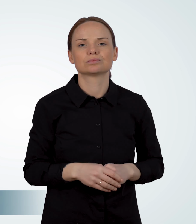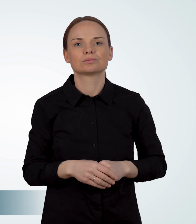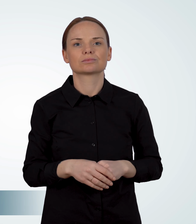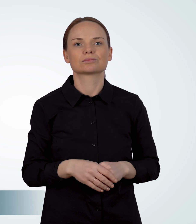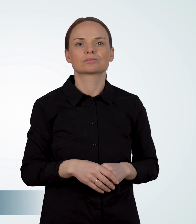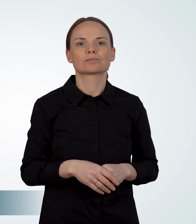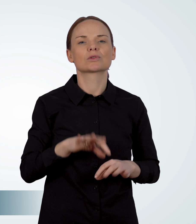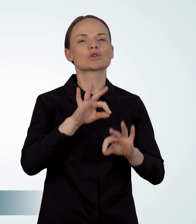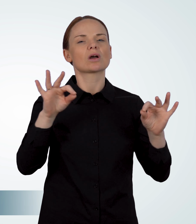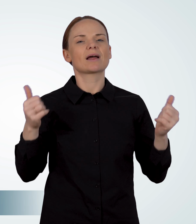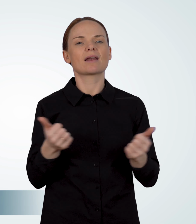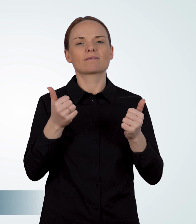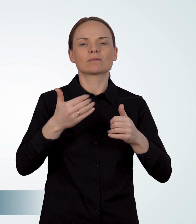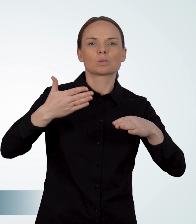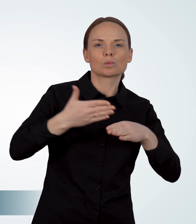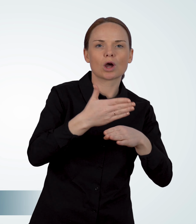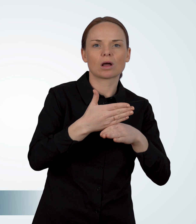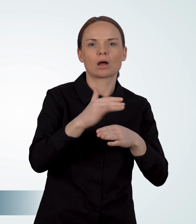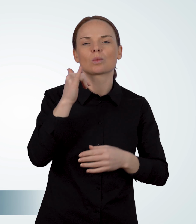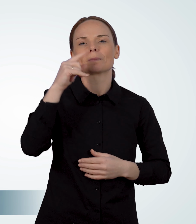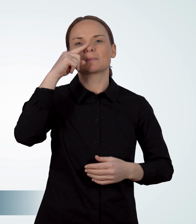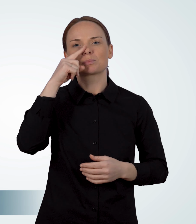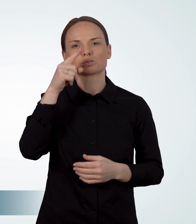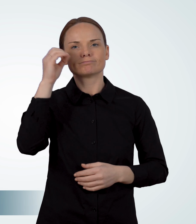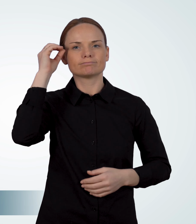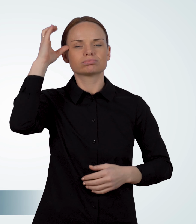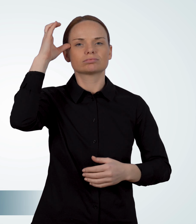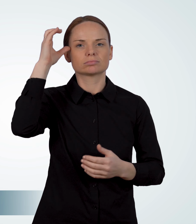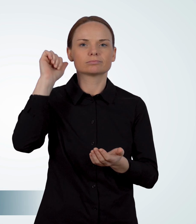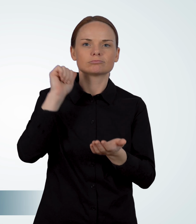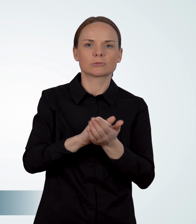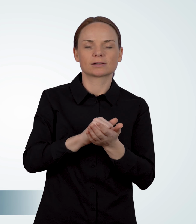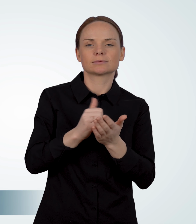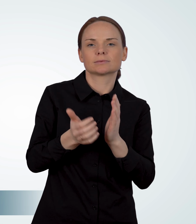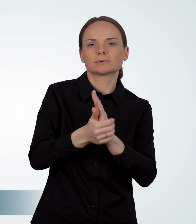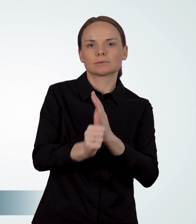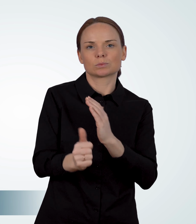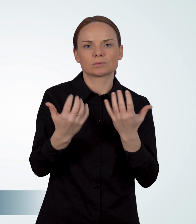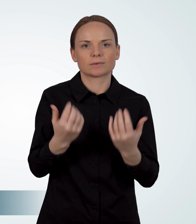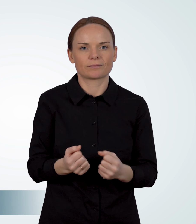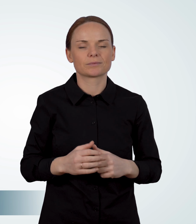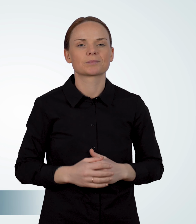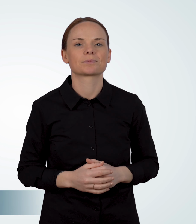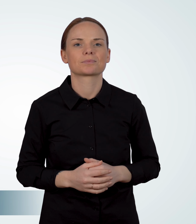• workforce and skills shortages